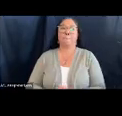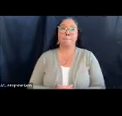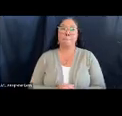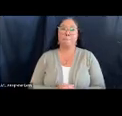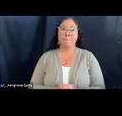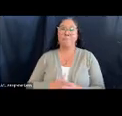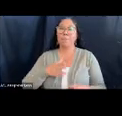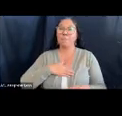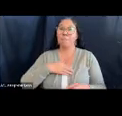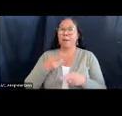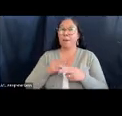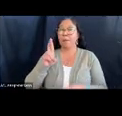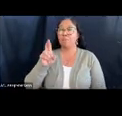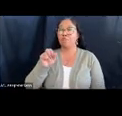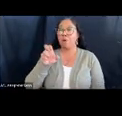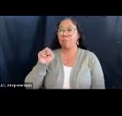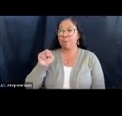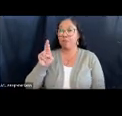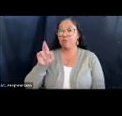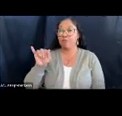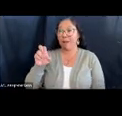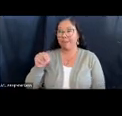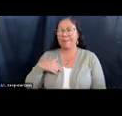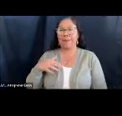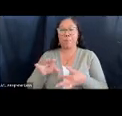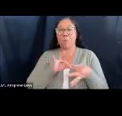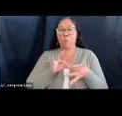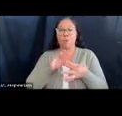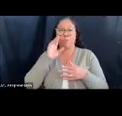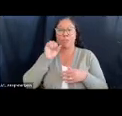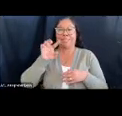My name is Robin Ryan and I'm the coordinator of the seeds of partnership project.